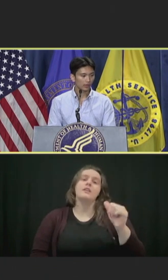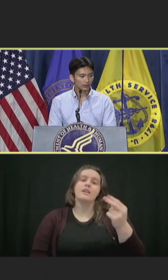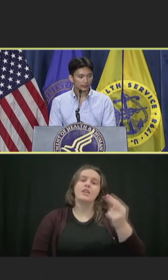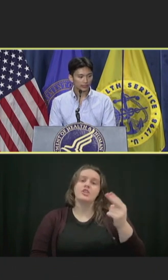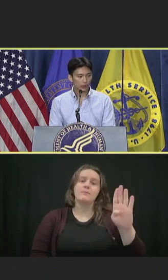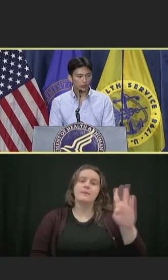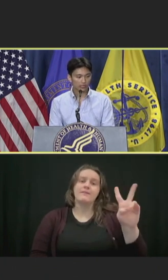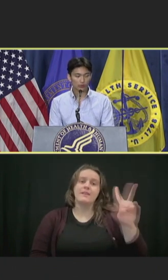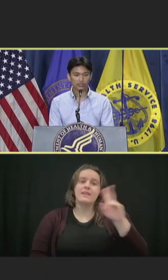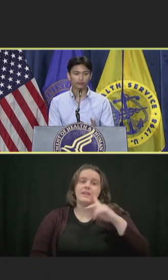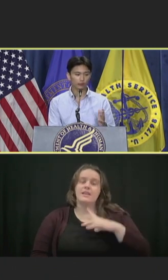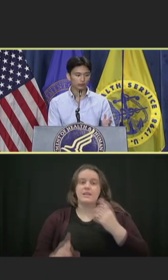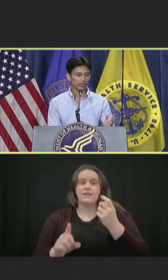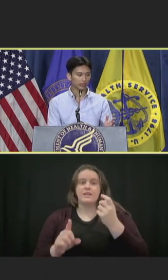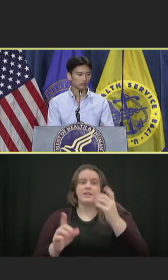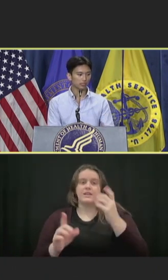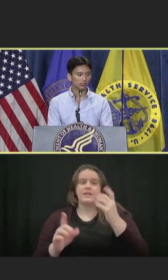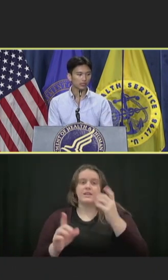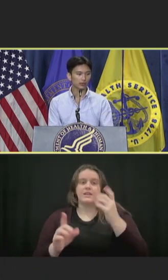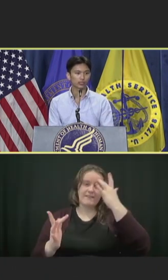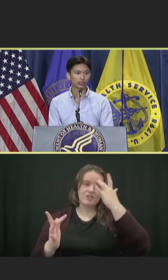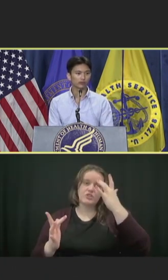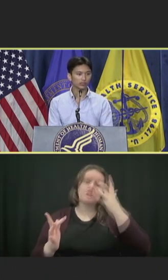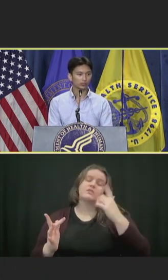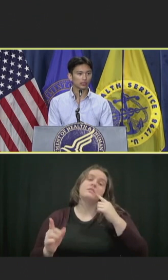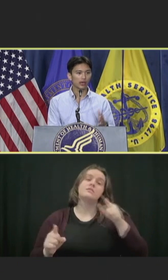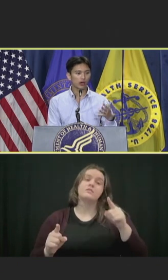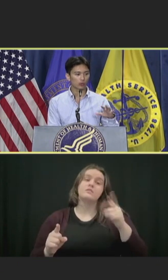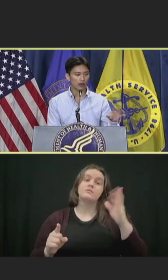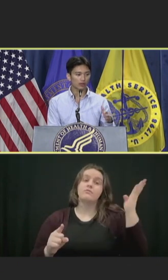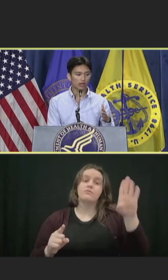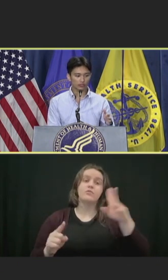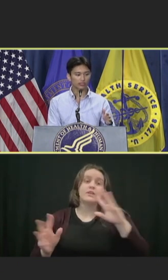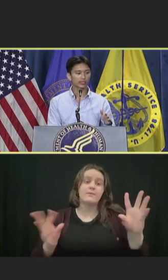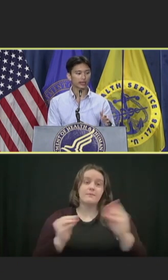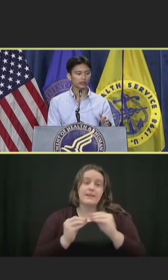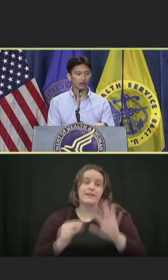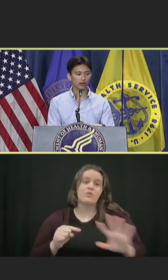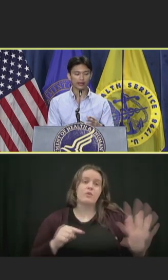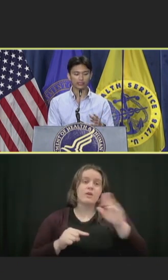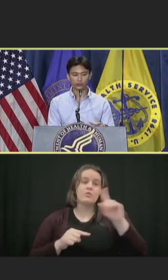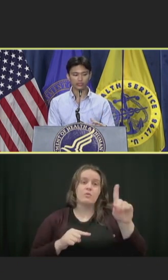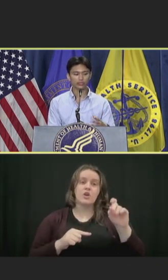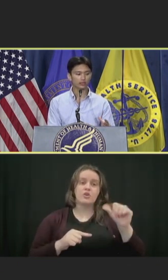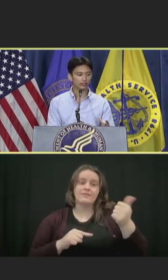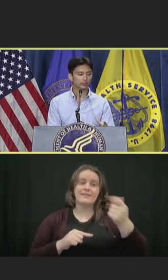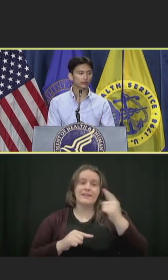This symposium was a full day meeting. And we convened around 110 expert discussions from